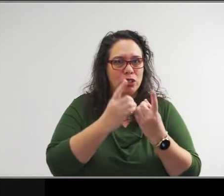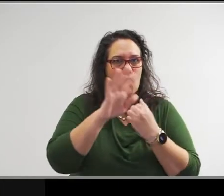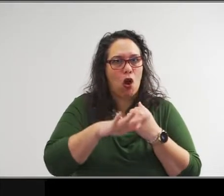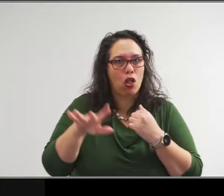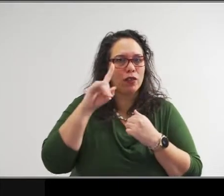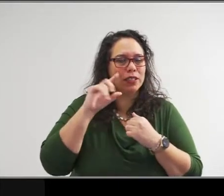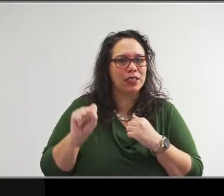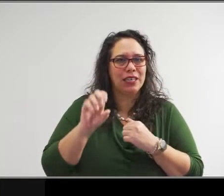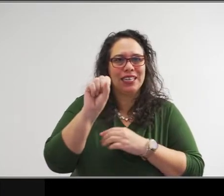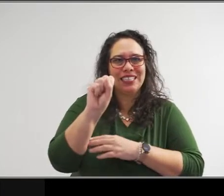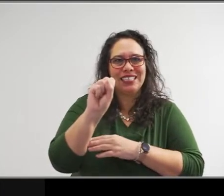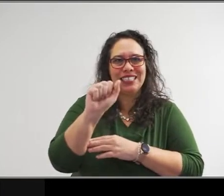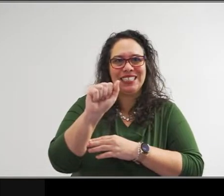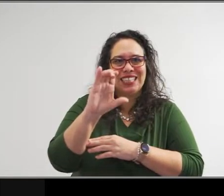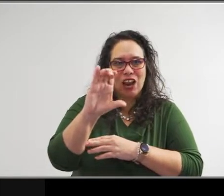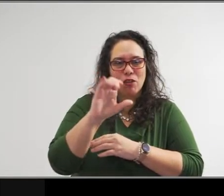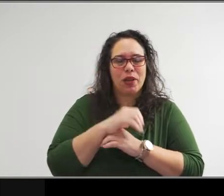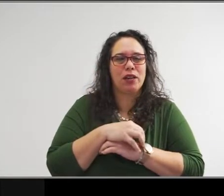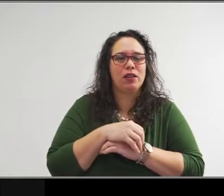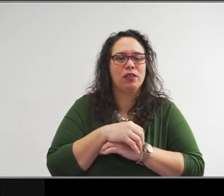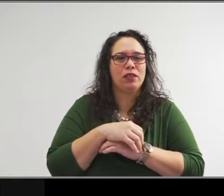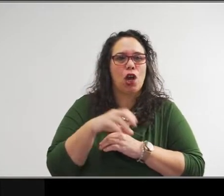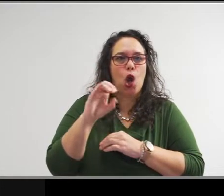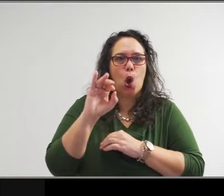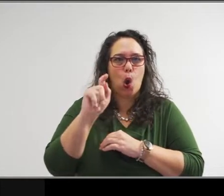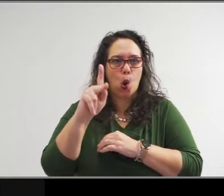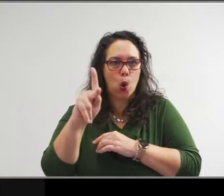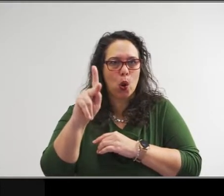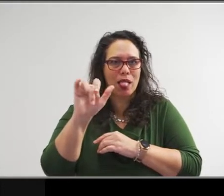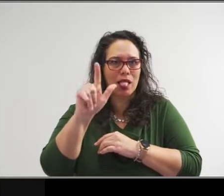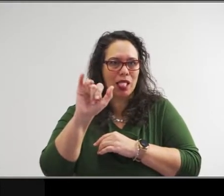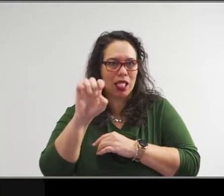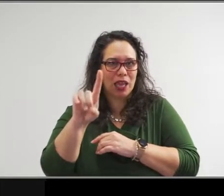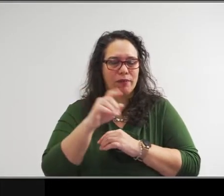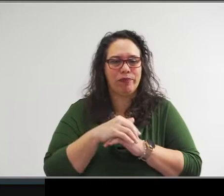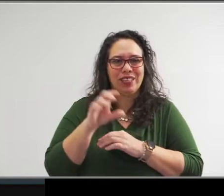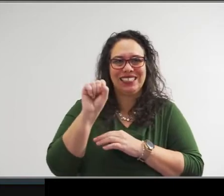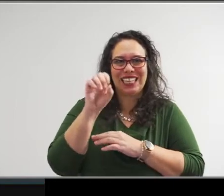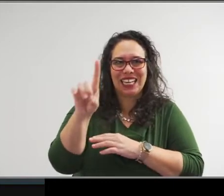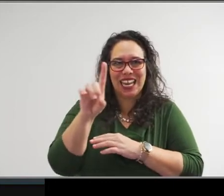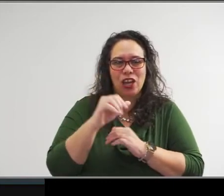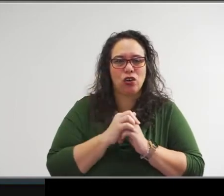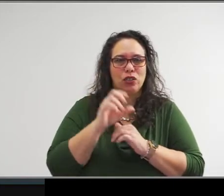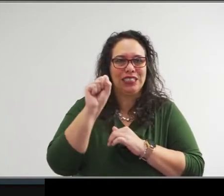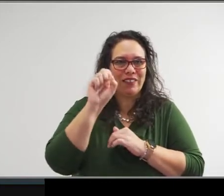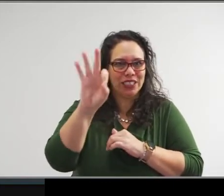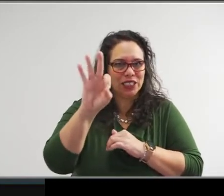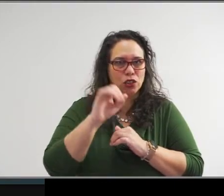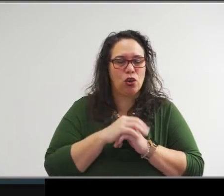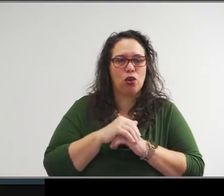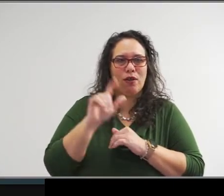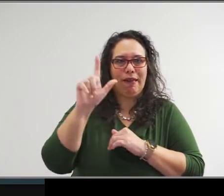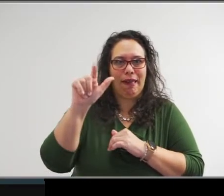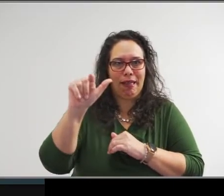Fresno unified, Oakland unified, San Diego unified, San Francisco unified, Los Angeles unified.